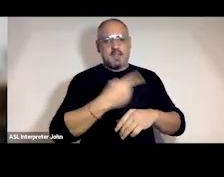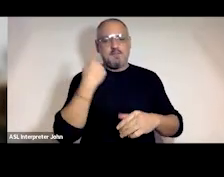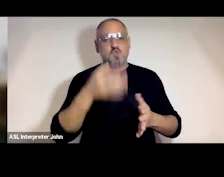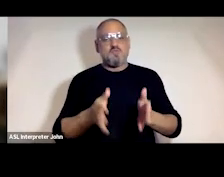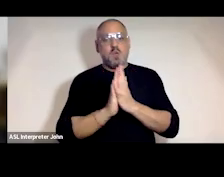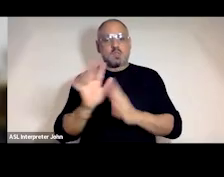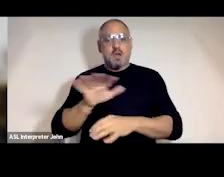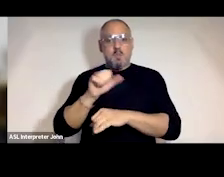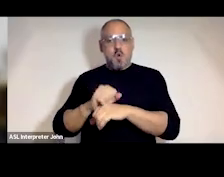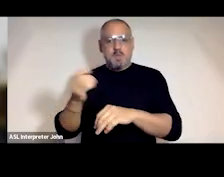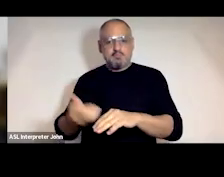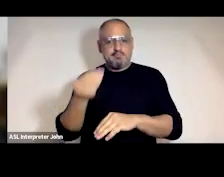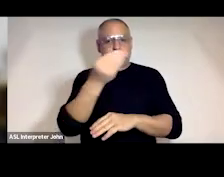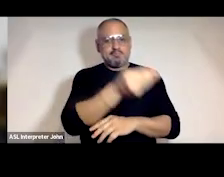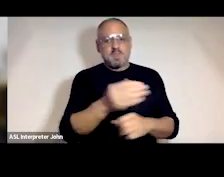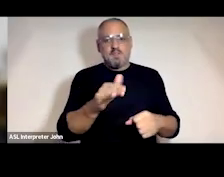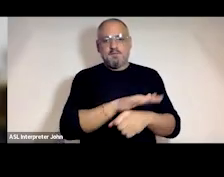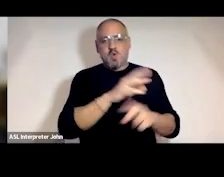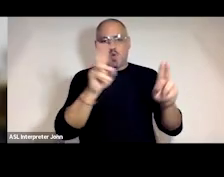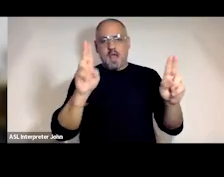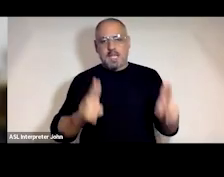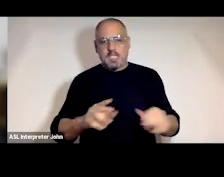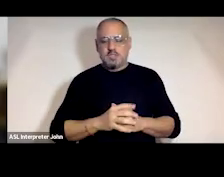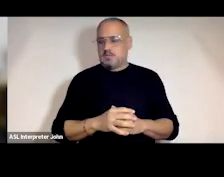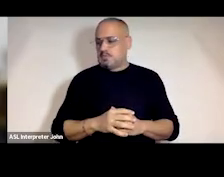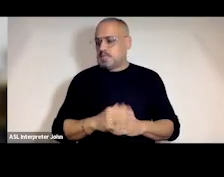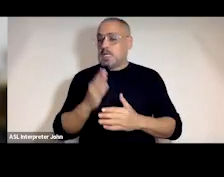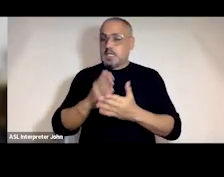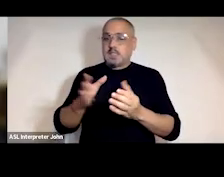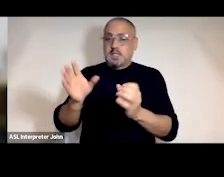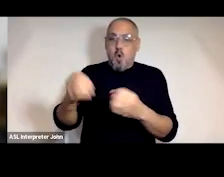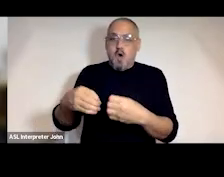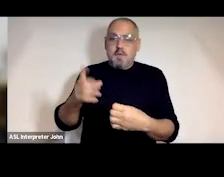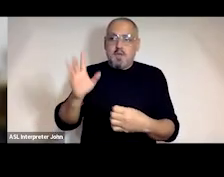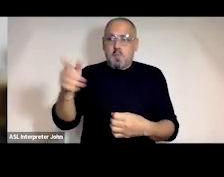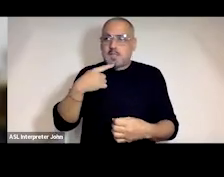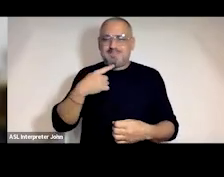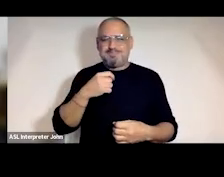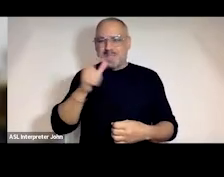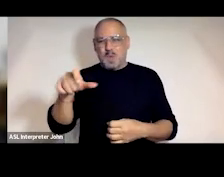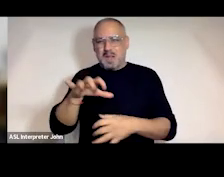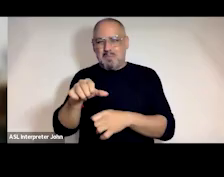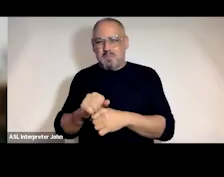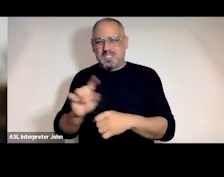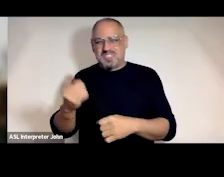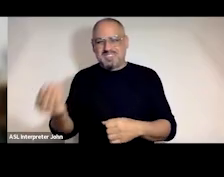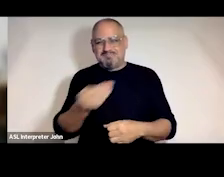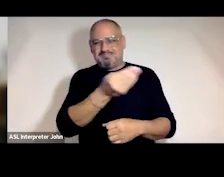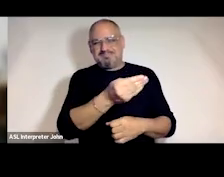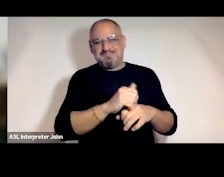to submit the completed application. Some field offices will say, "You don't need an appointment. Just submit the application